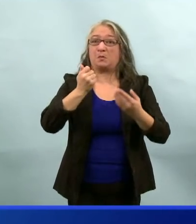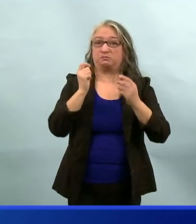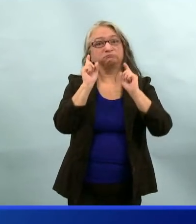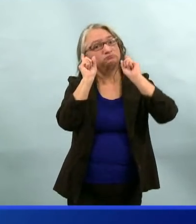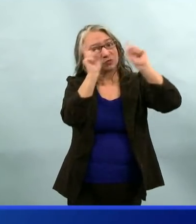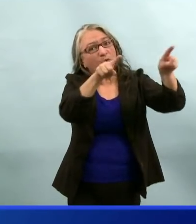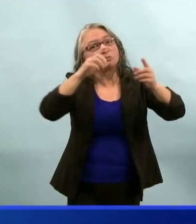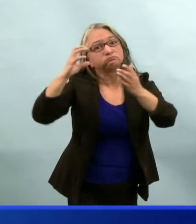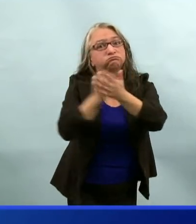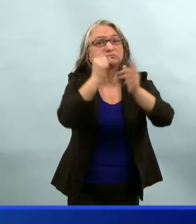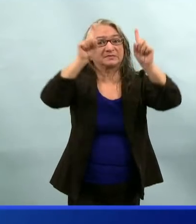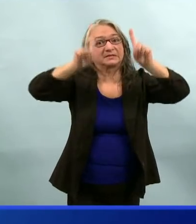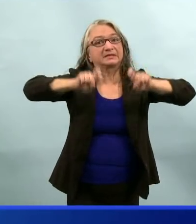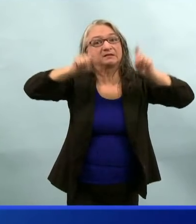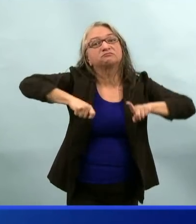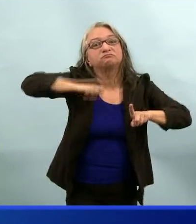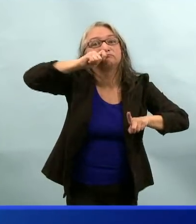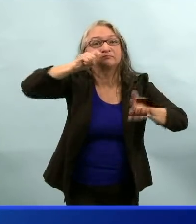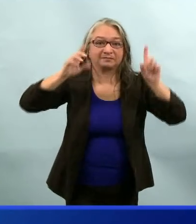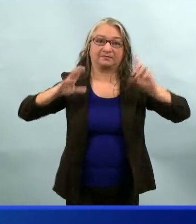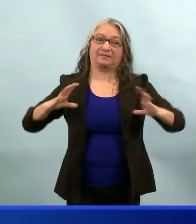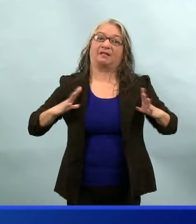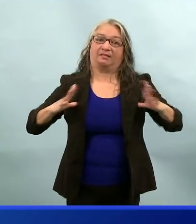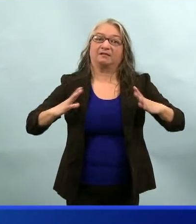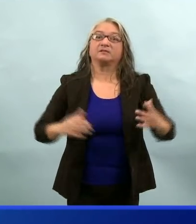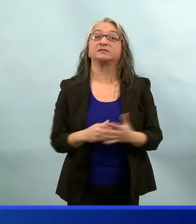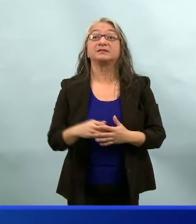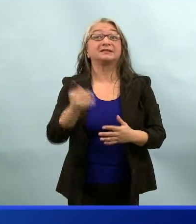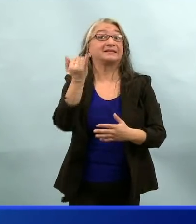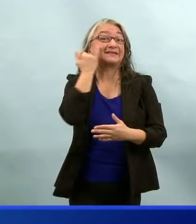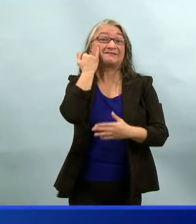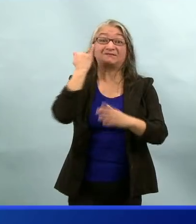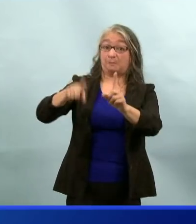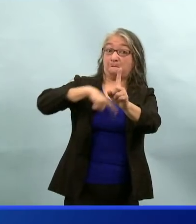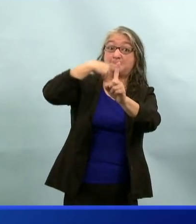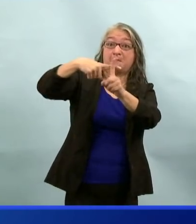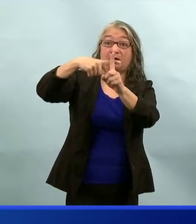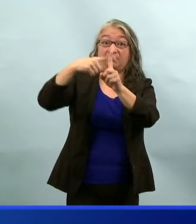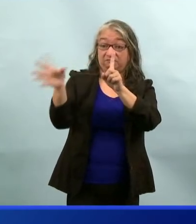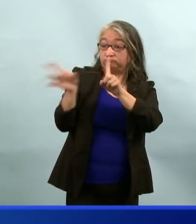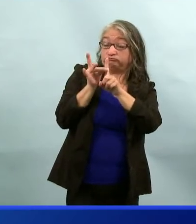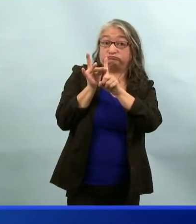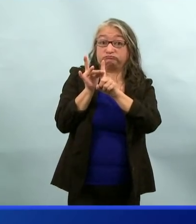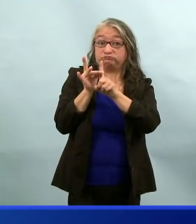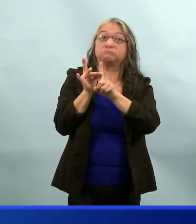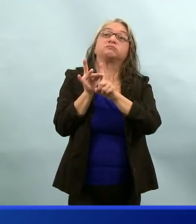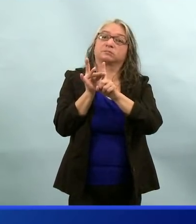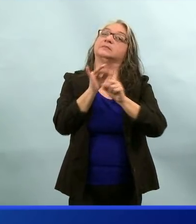if you test positive follow public health guidance self-isolate and cooperate when providing contact